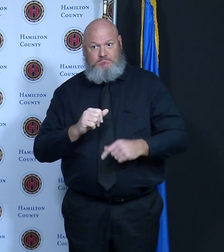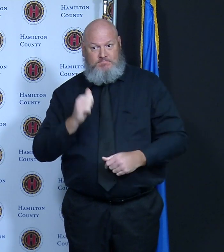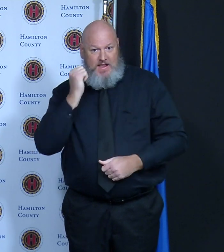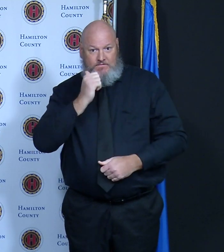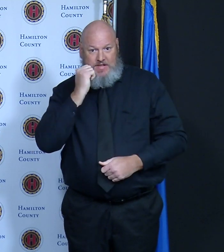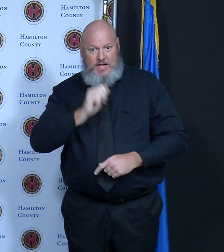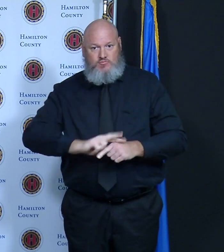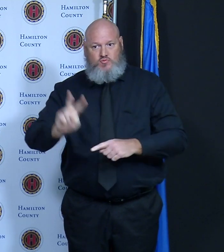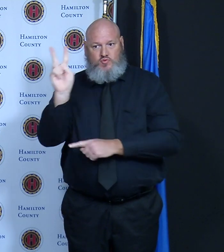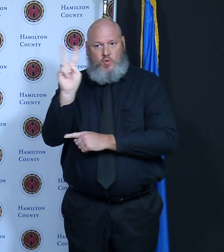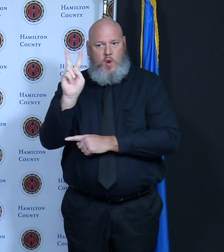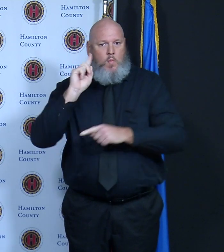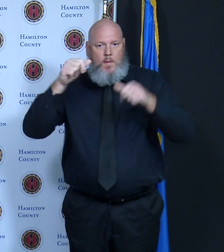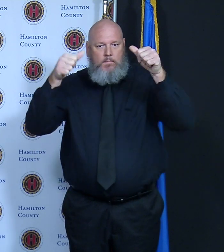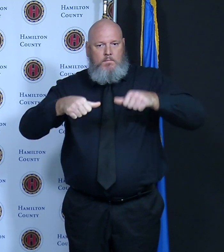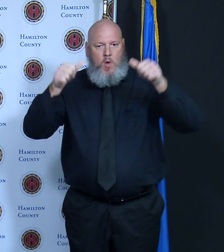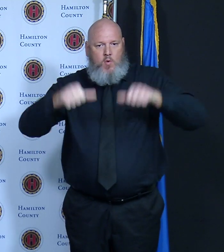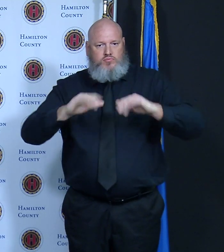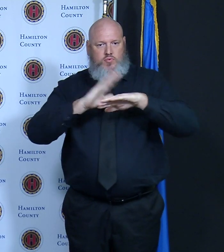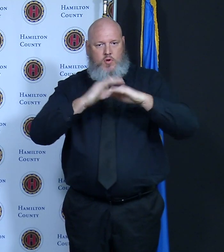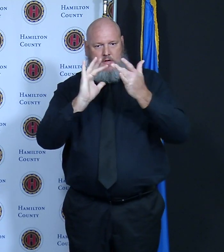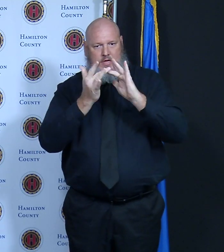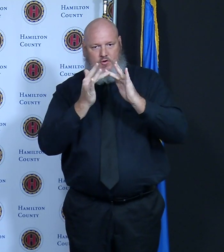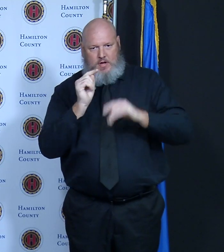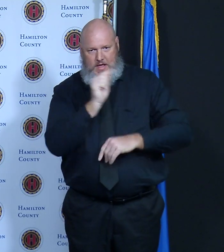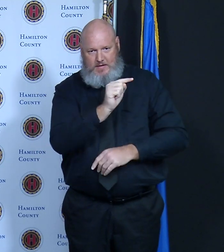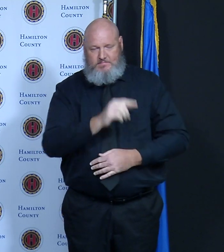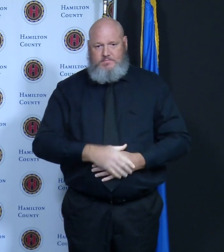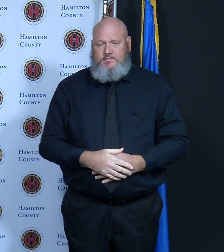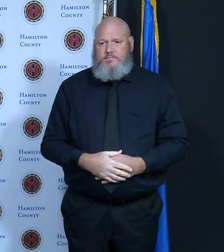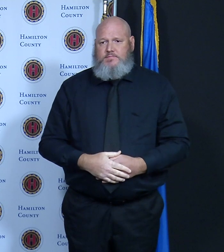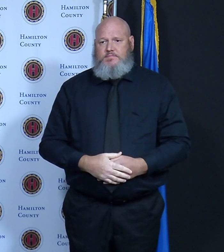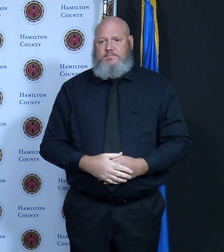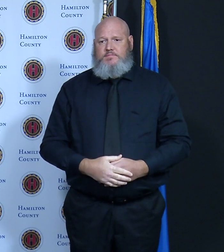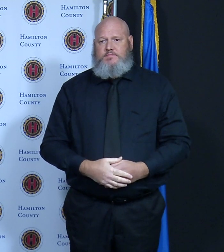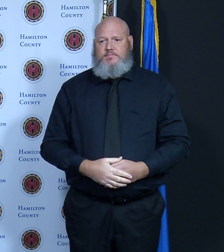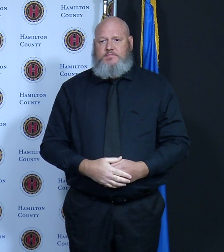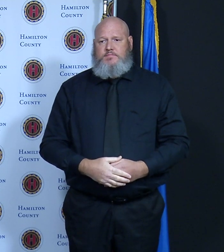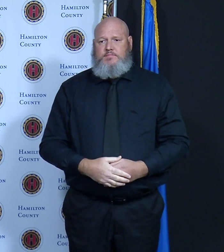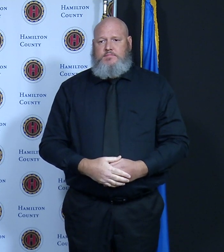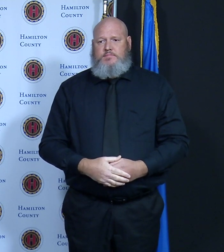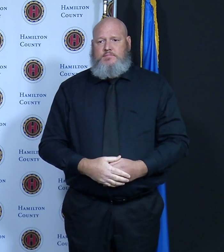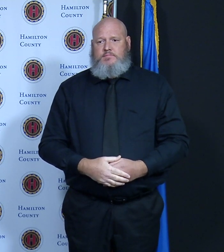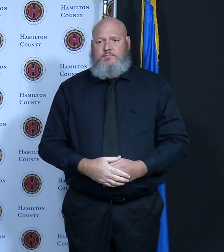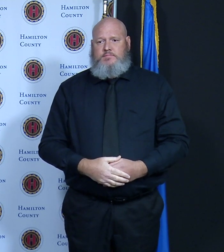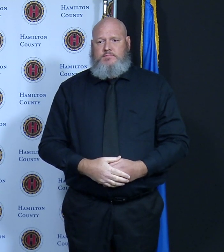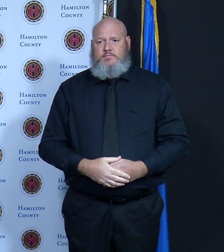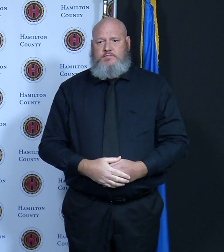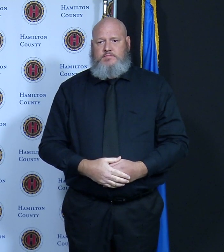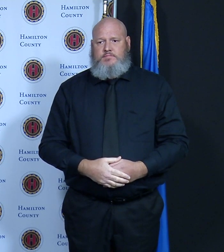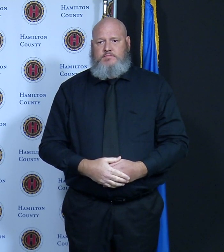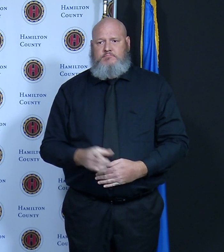website but I do I talk to the Health Commissioner this morning and so today